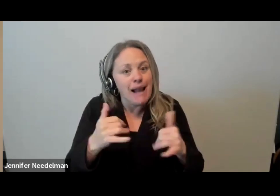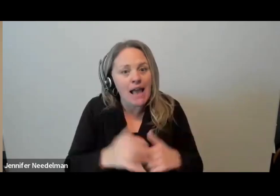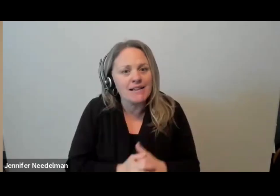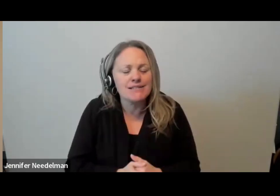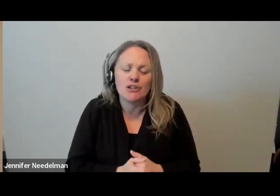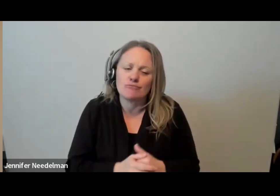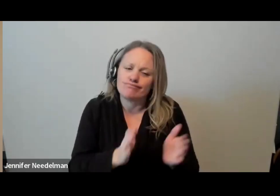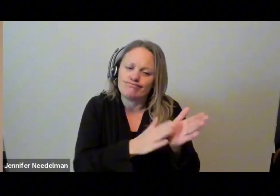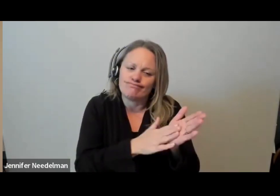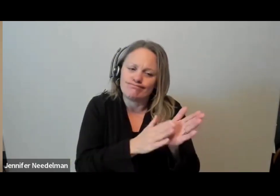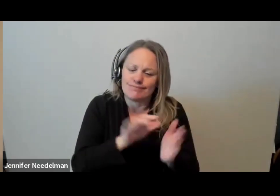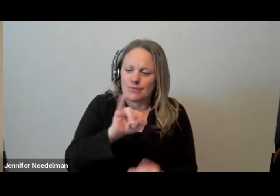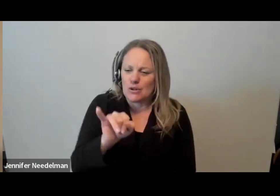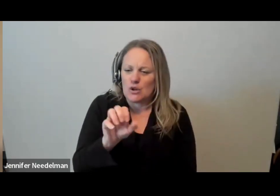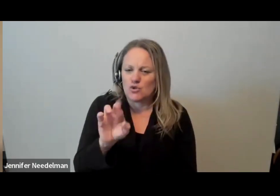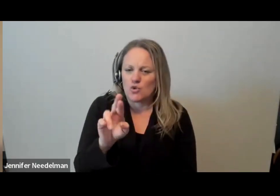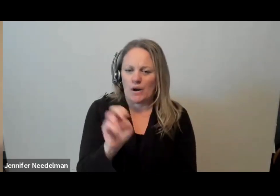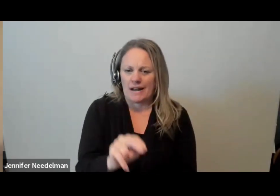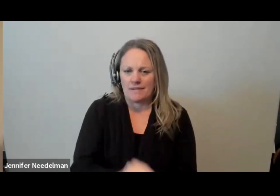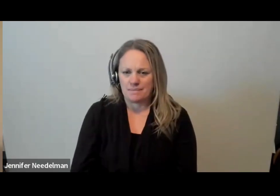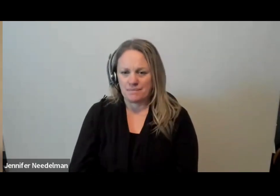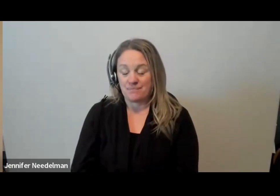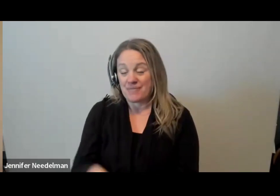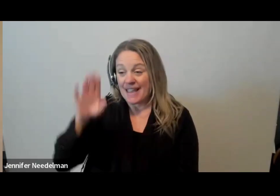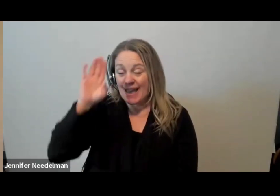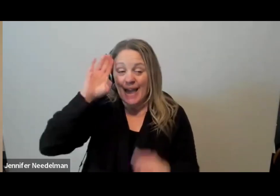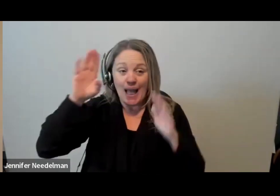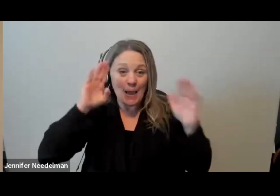and thank you for being here as well, man. Hello everyone. My name is Arman.